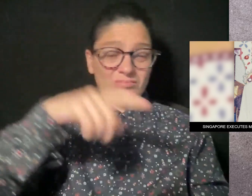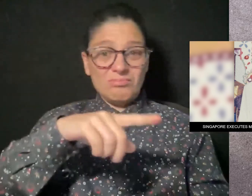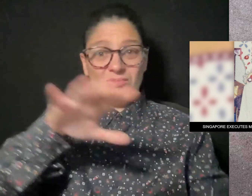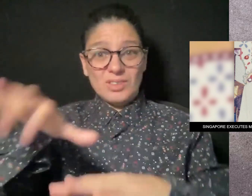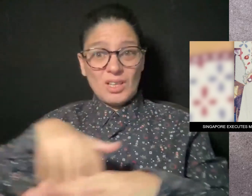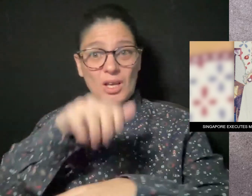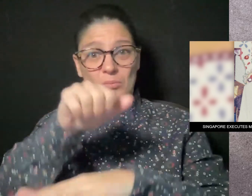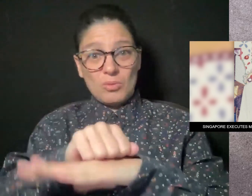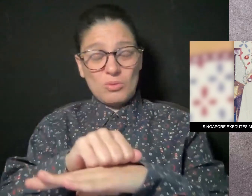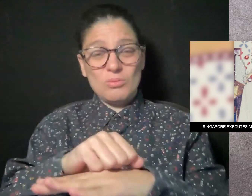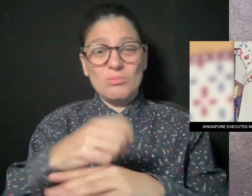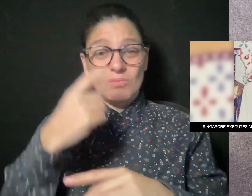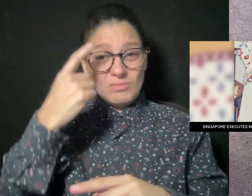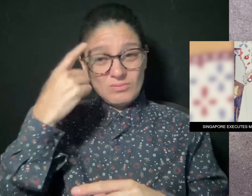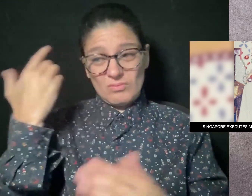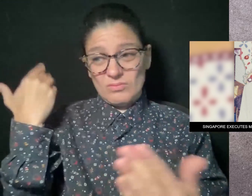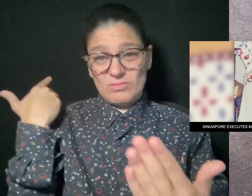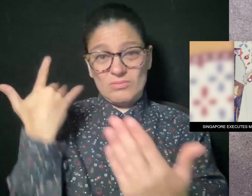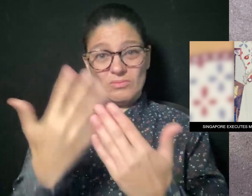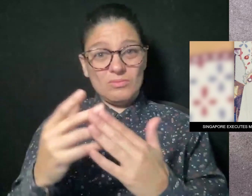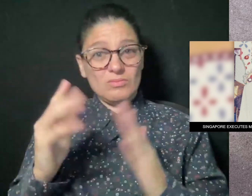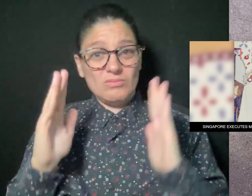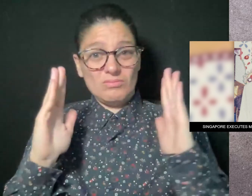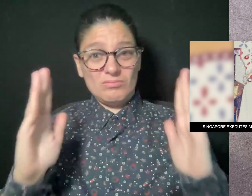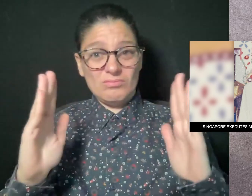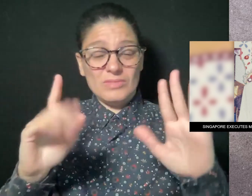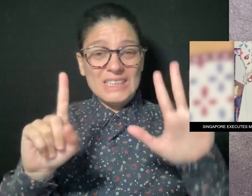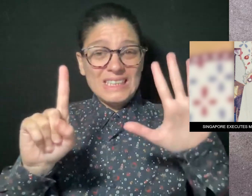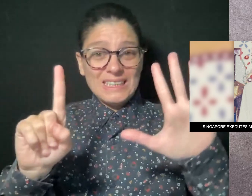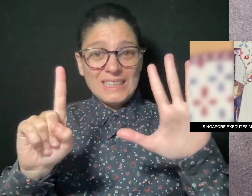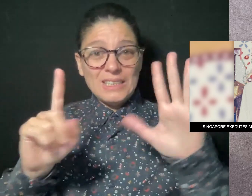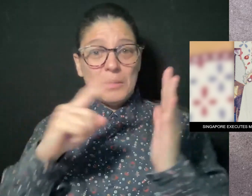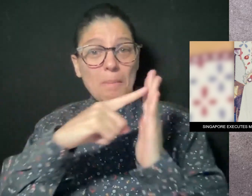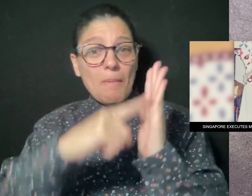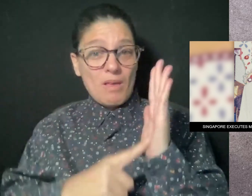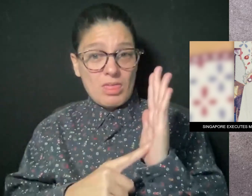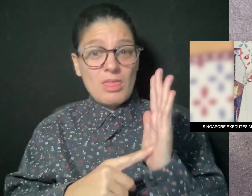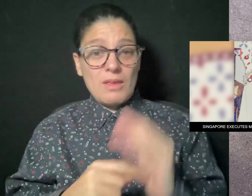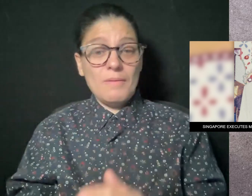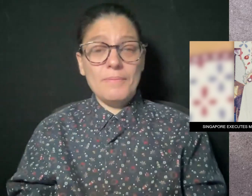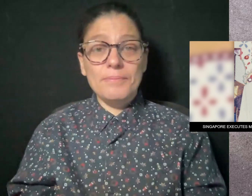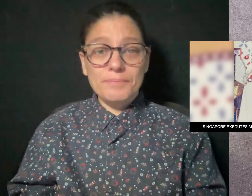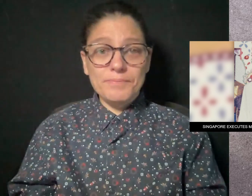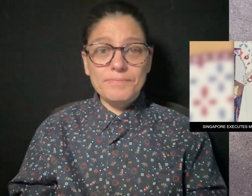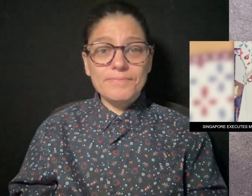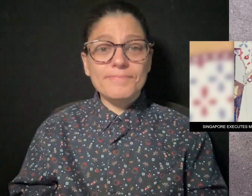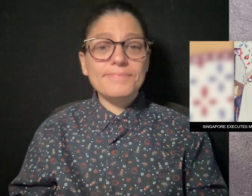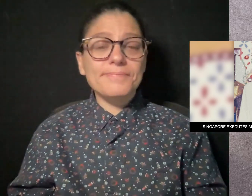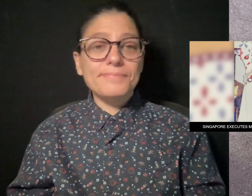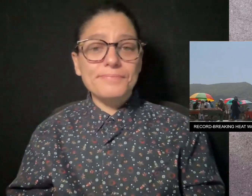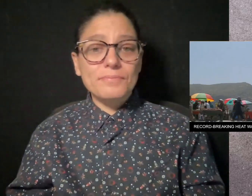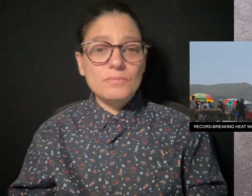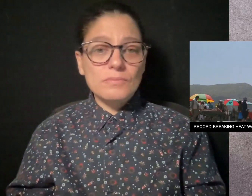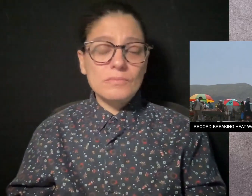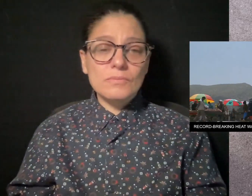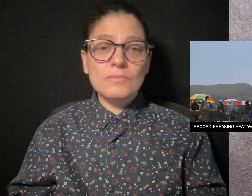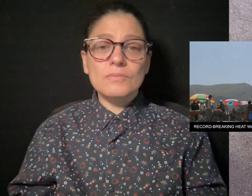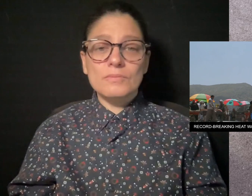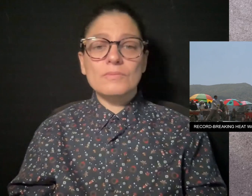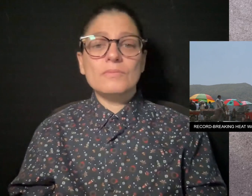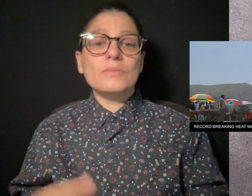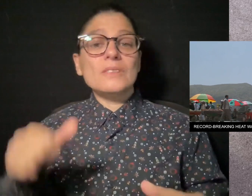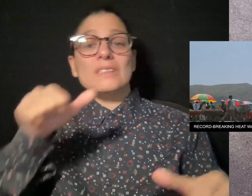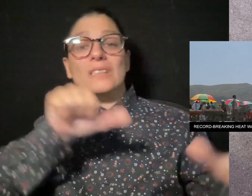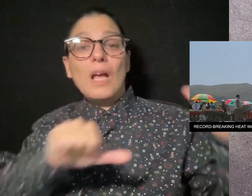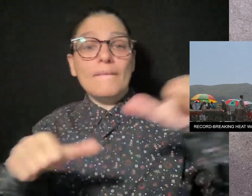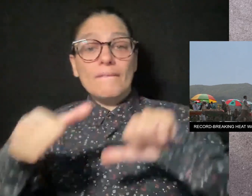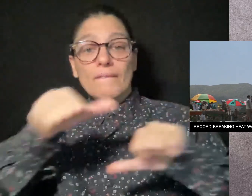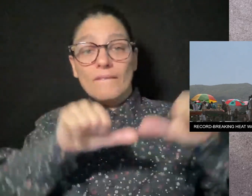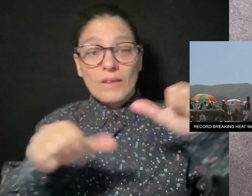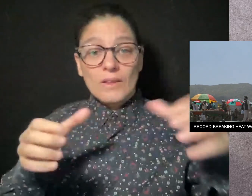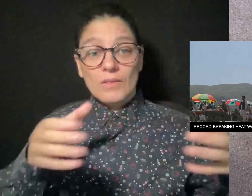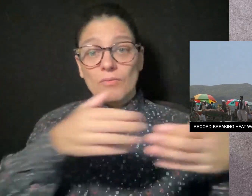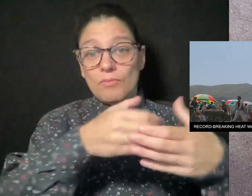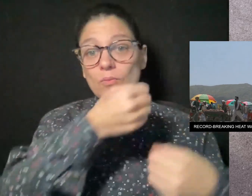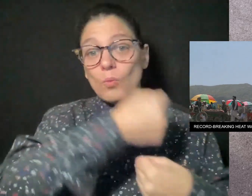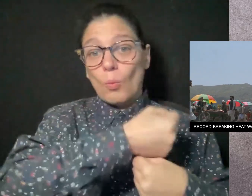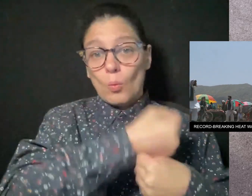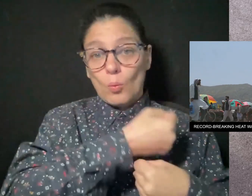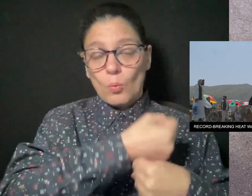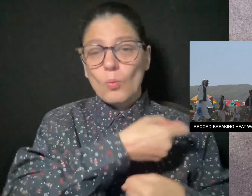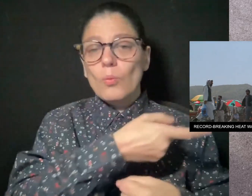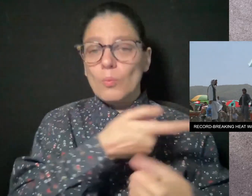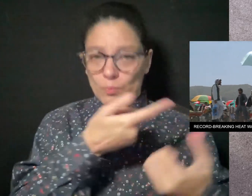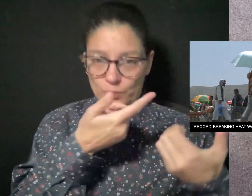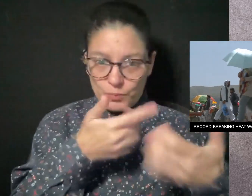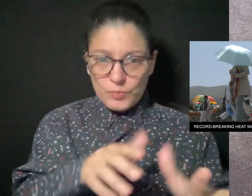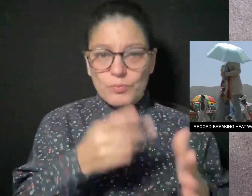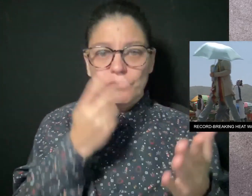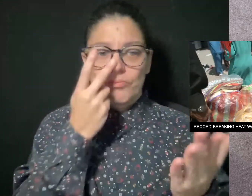this is Singapore's first execution in six months